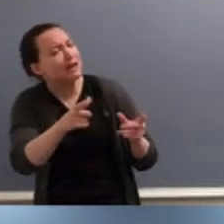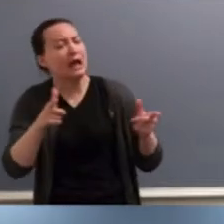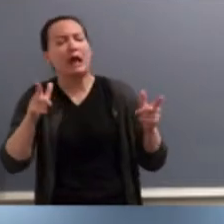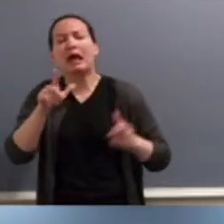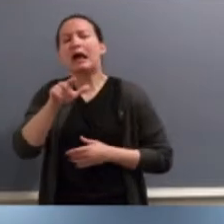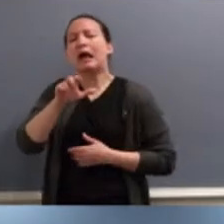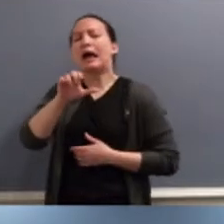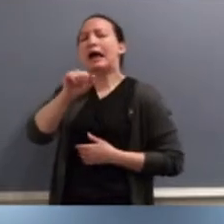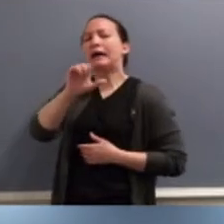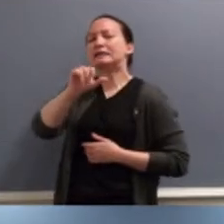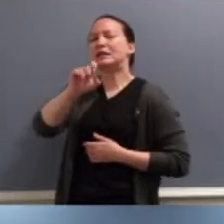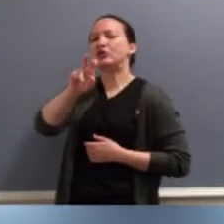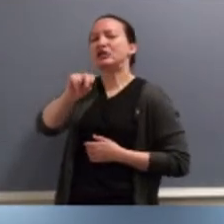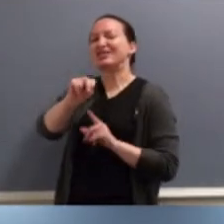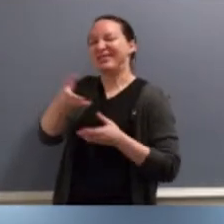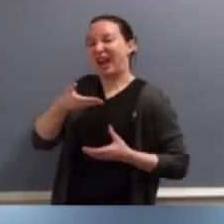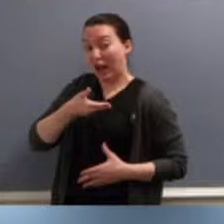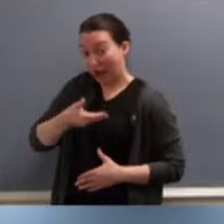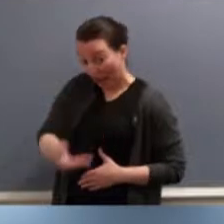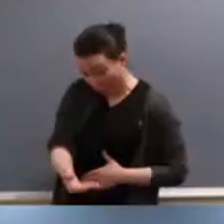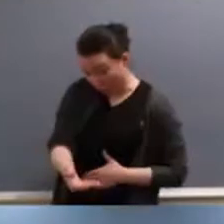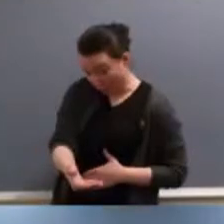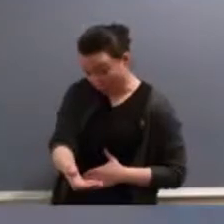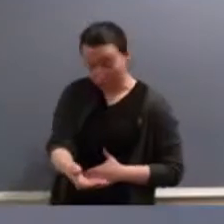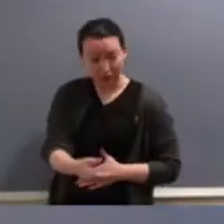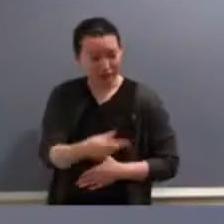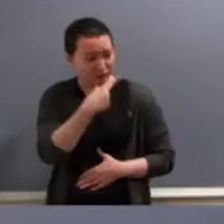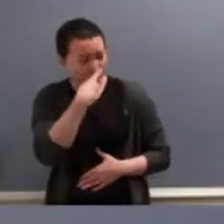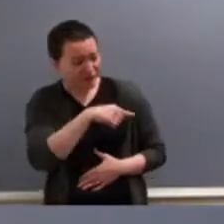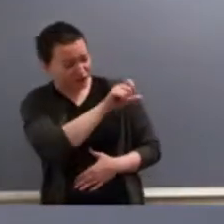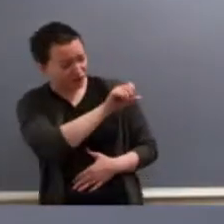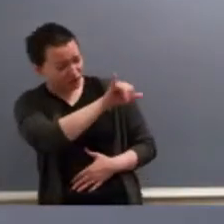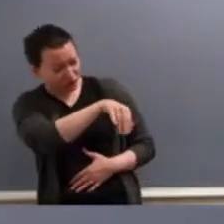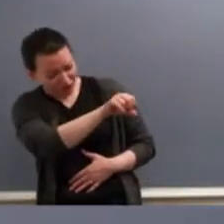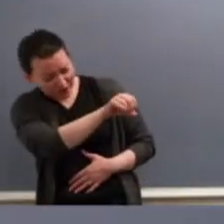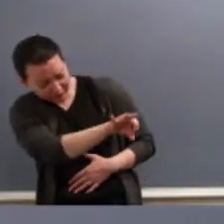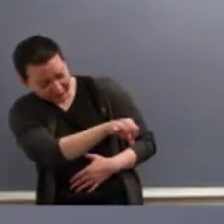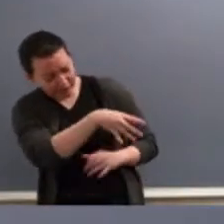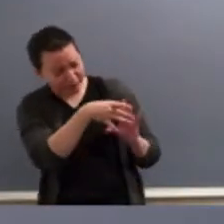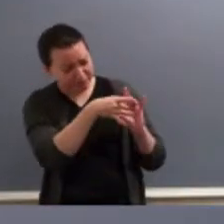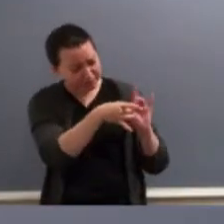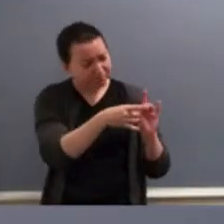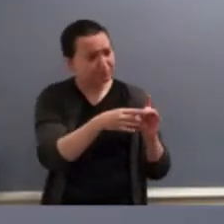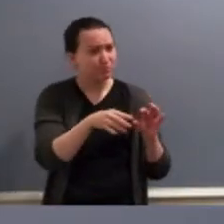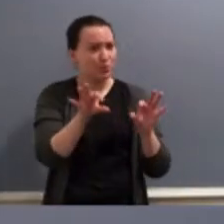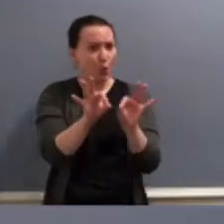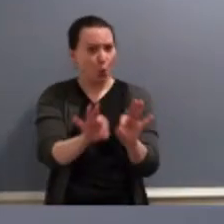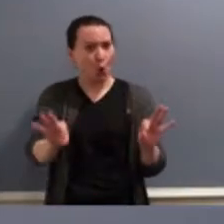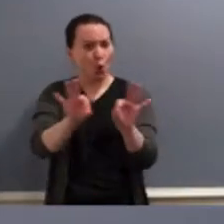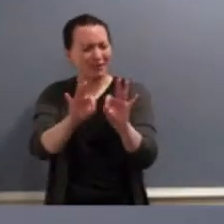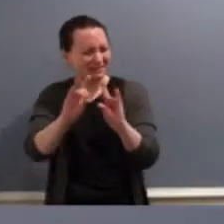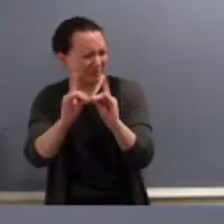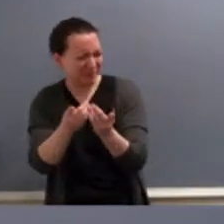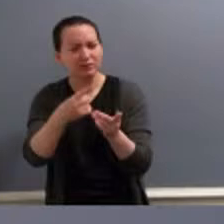hiring and maybe Jeff you you talked about how important this department is can you just talk